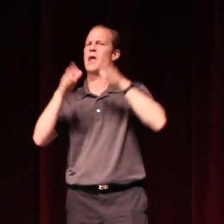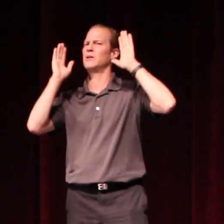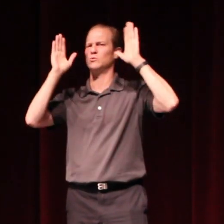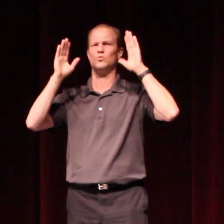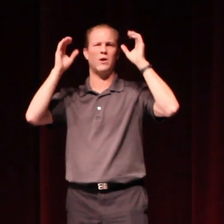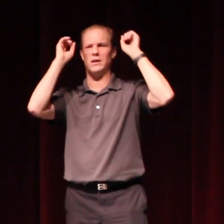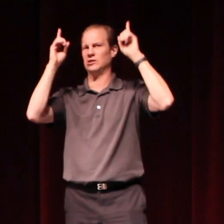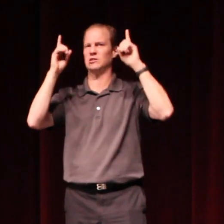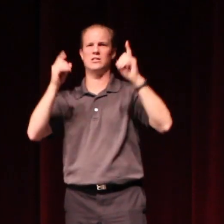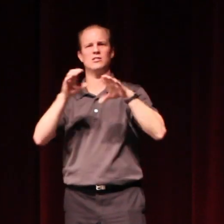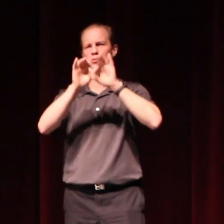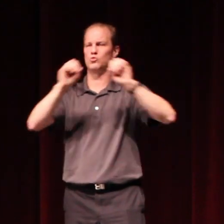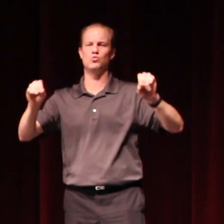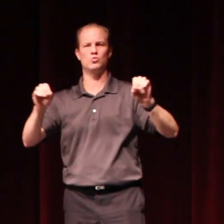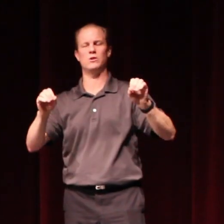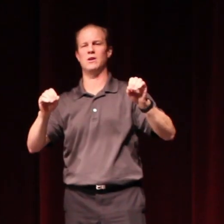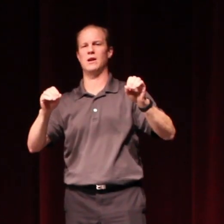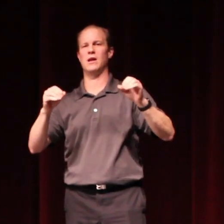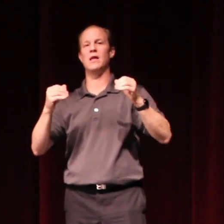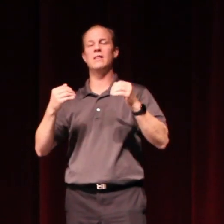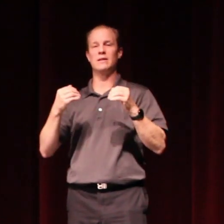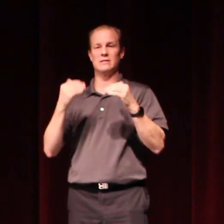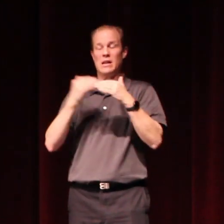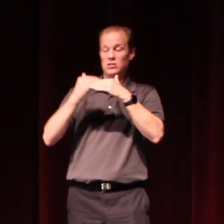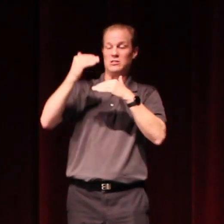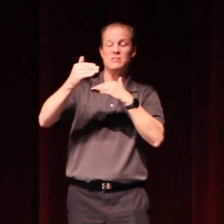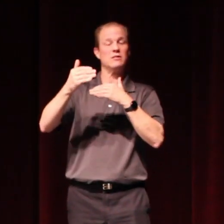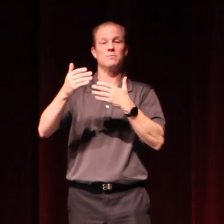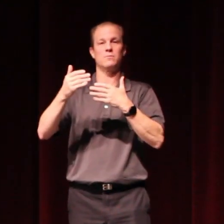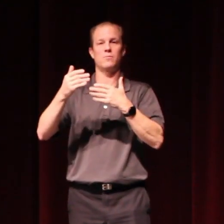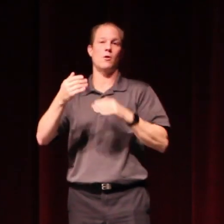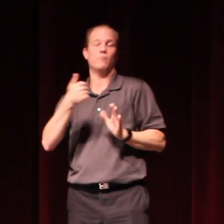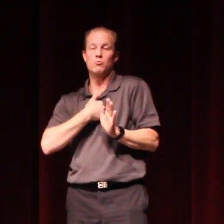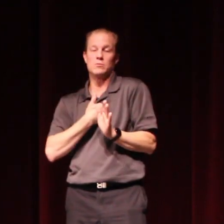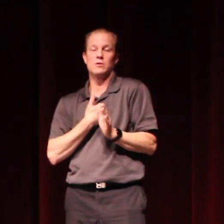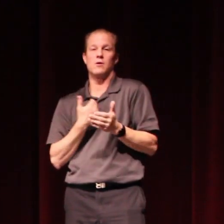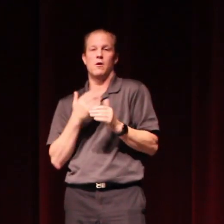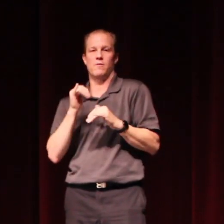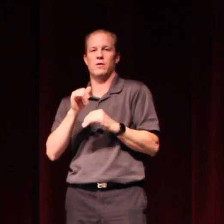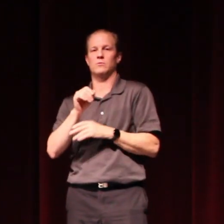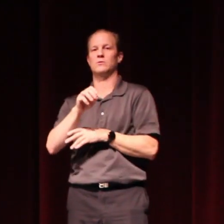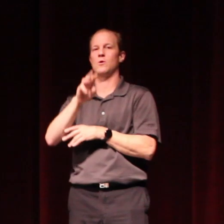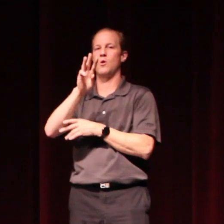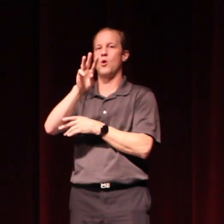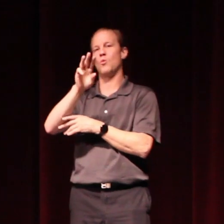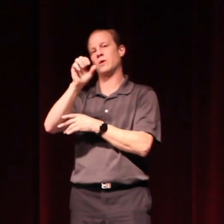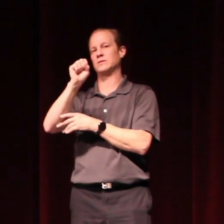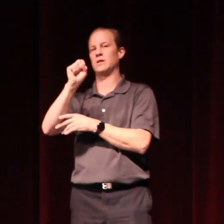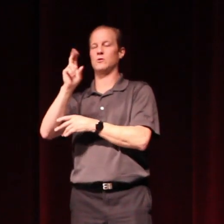that got us to the next step. For me it was Wayne State University for my bachelor's in mortuary